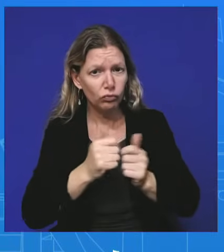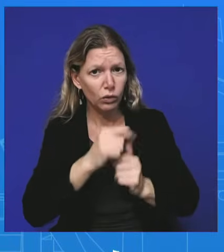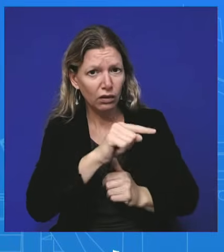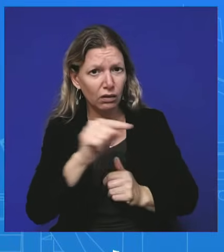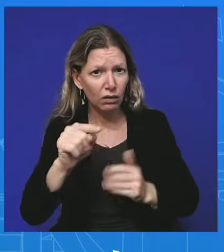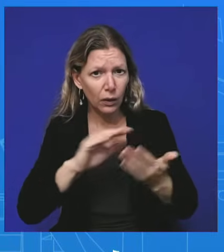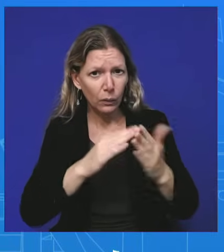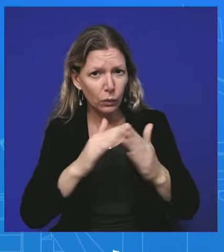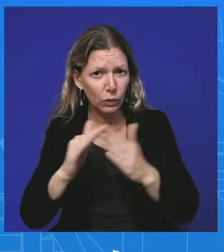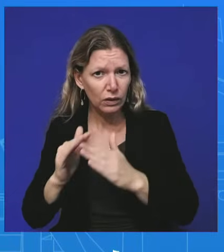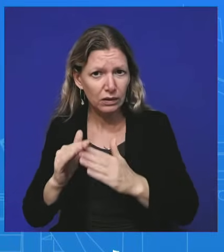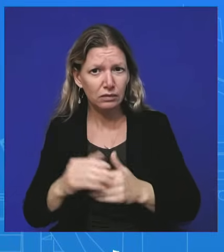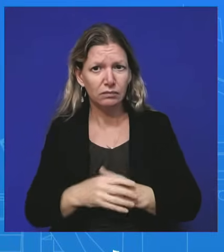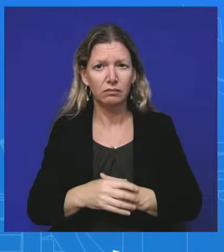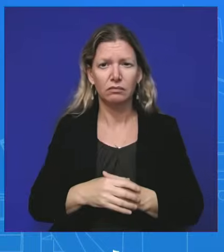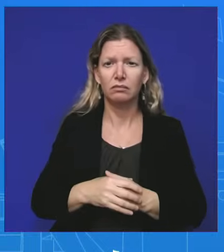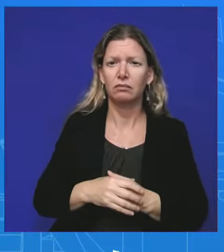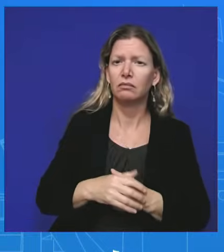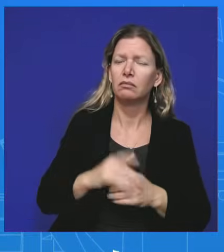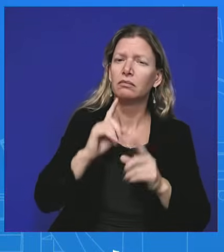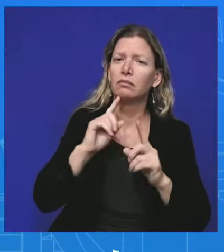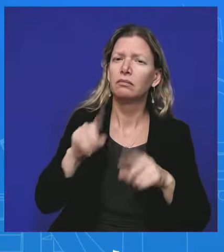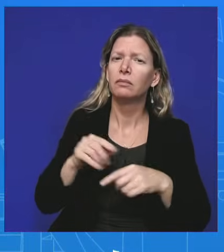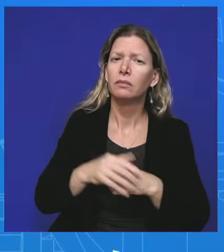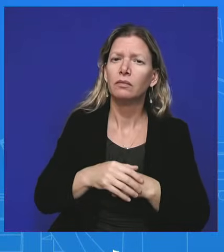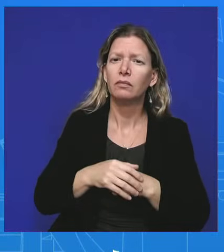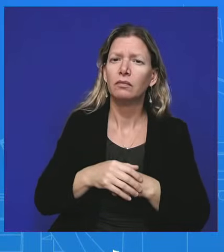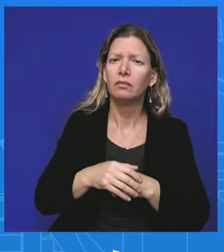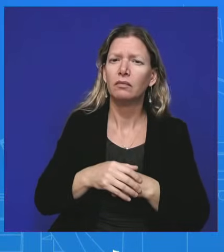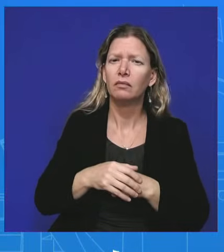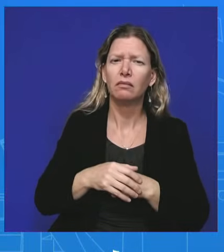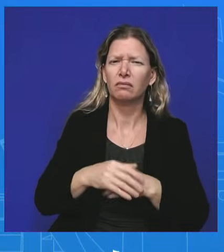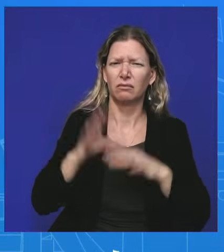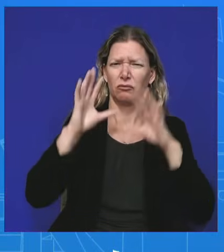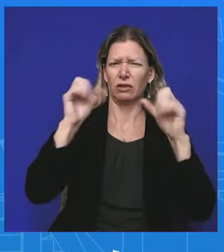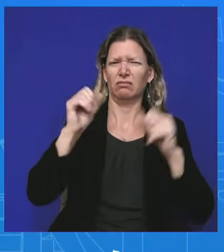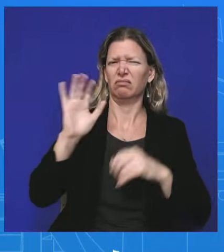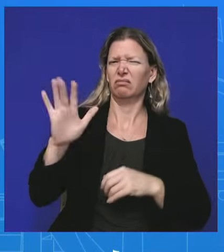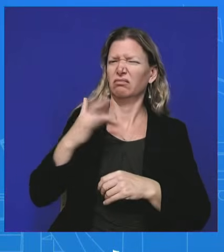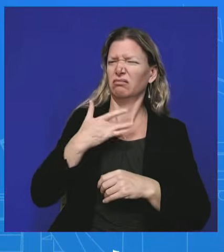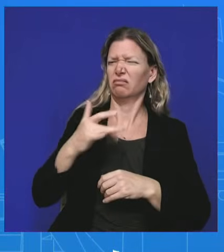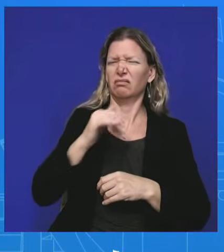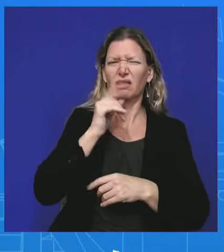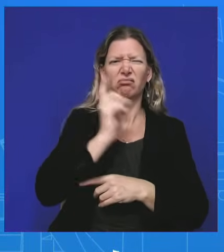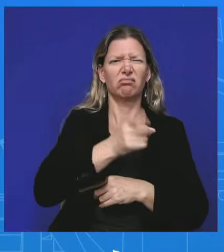I think the President shows up in front of a crowd of -- in front of a community and talks about